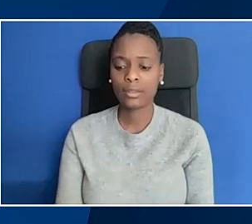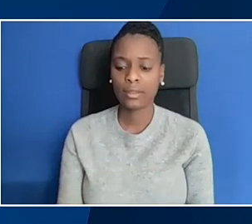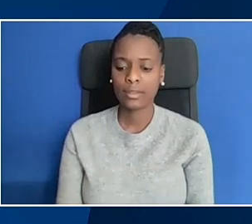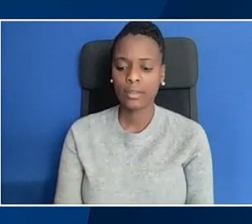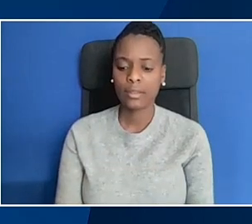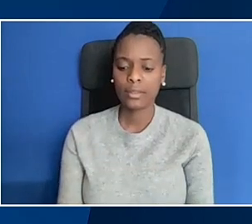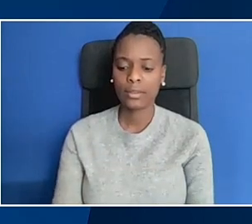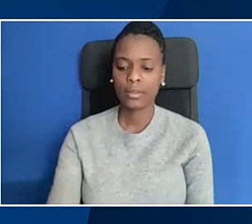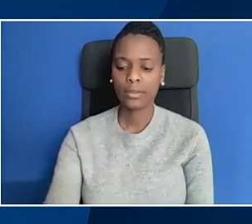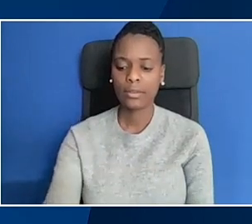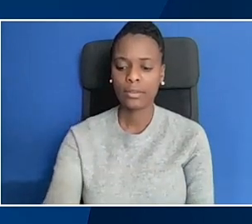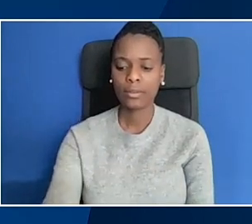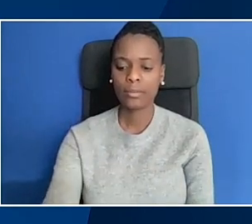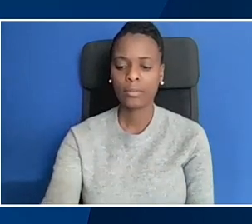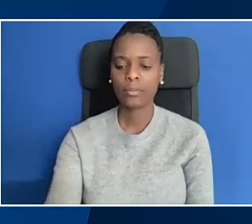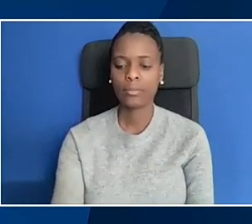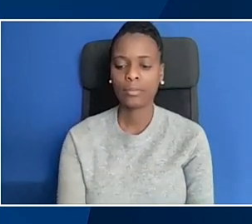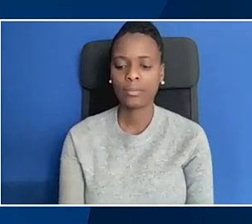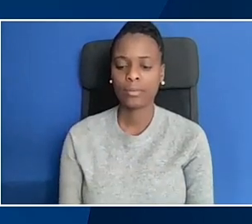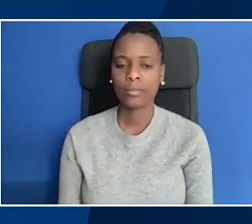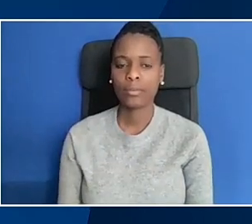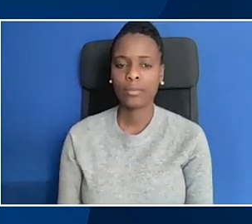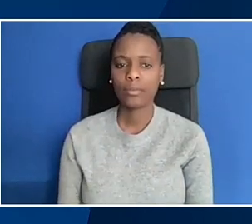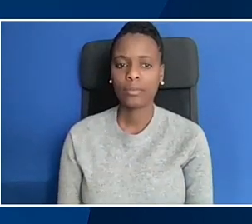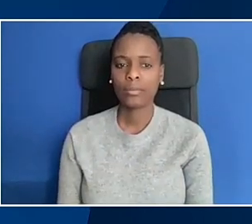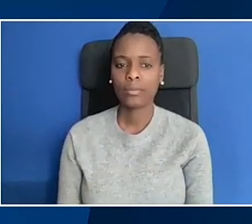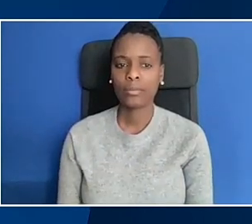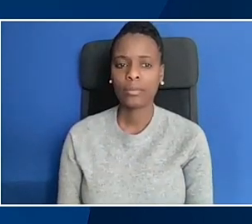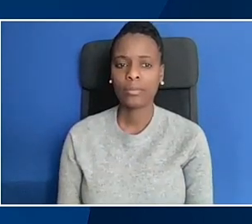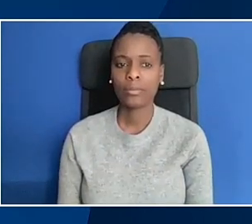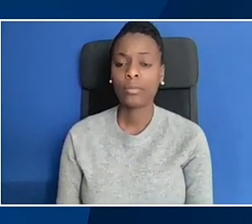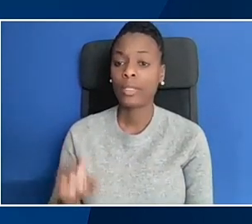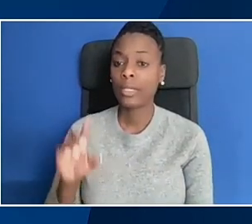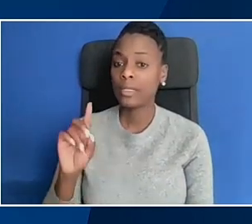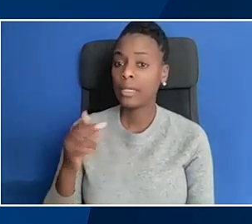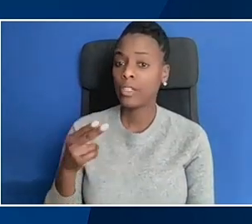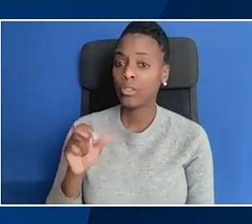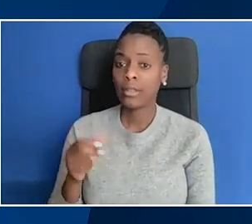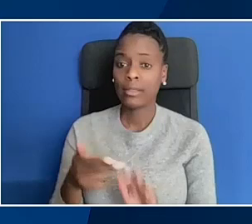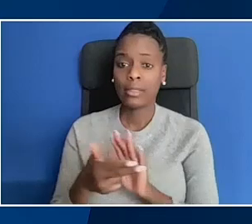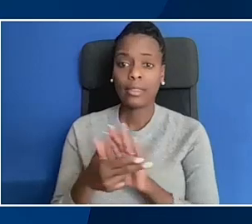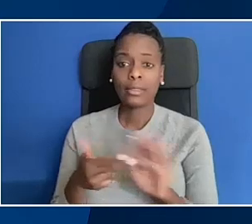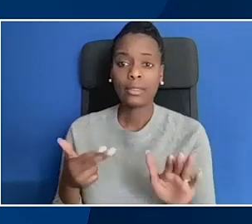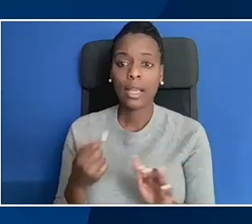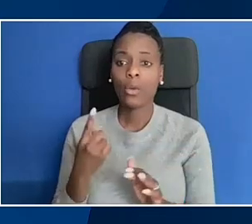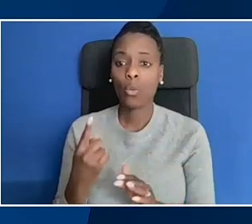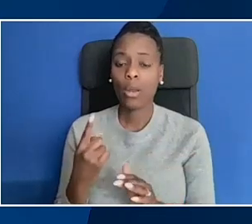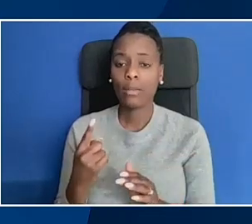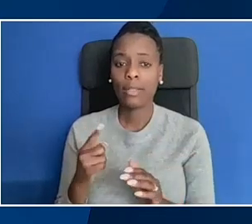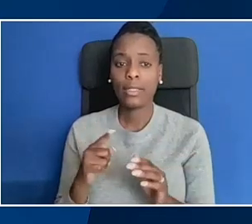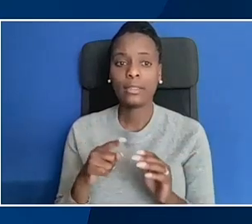do you fulfill one of these? Do you- are- has DHS assigned you one of these designations? Do you have asylum? Do you- are you a refugee?